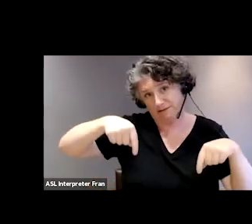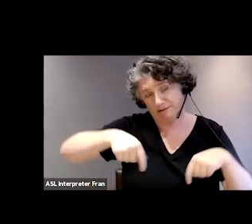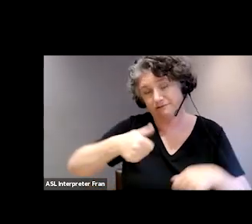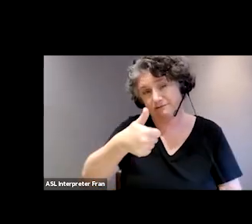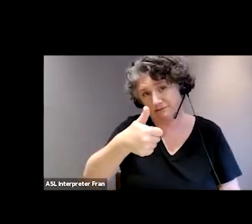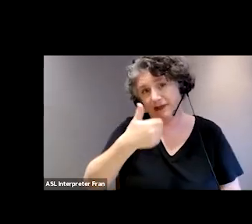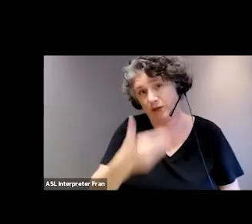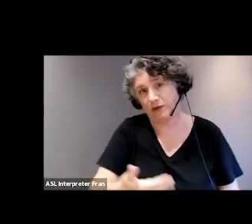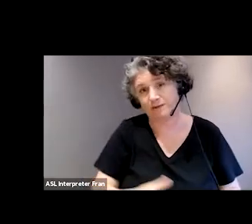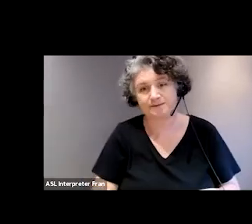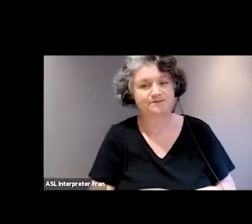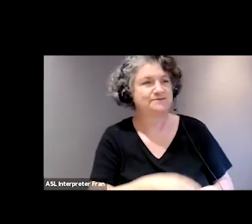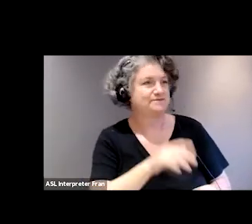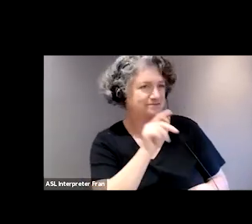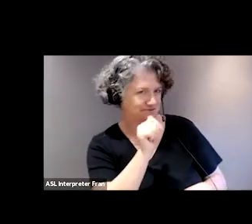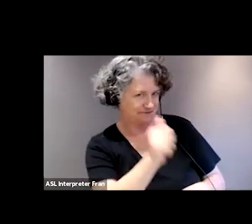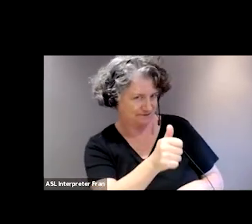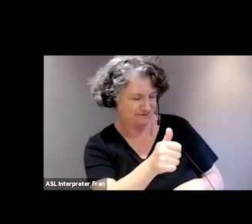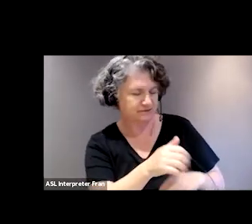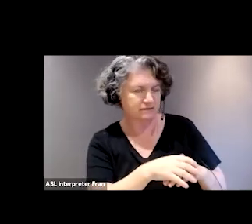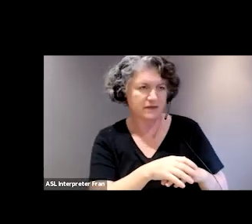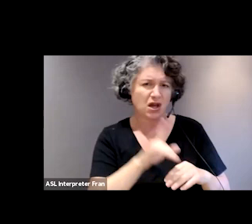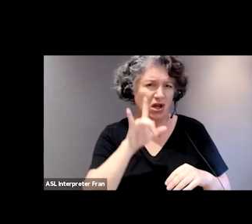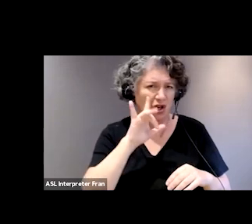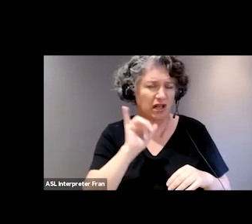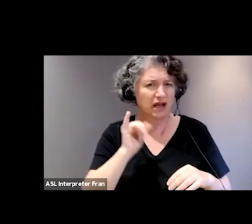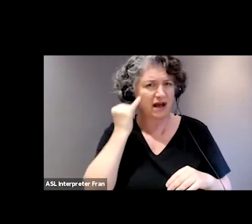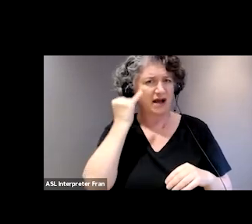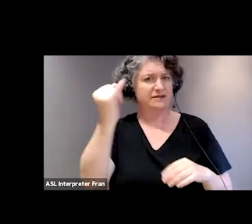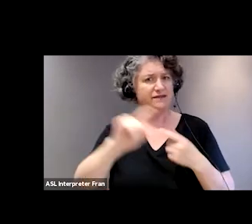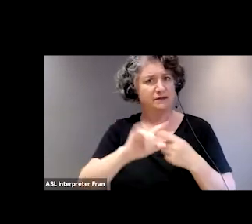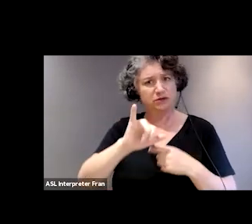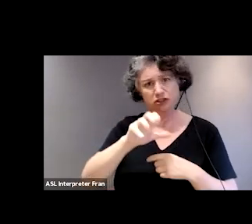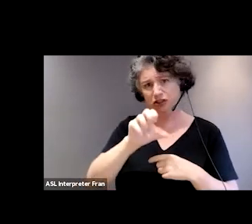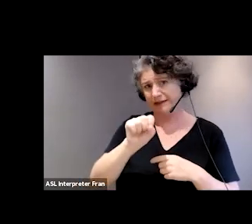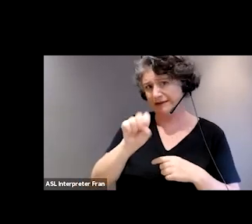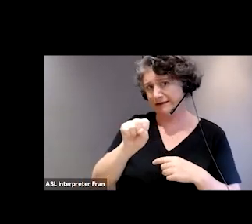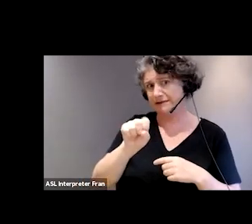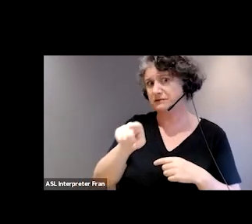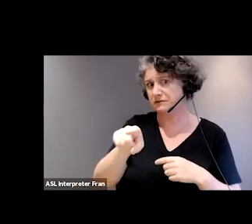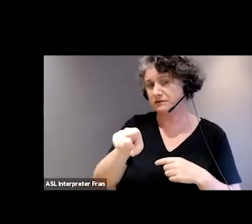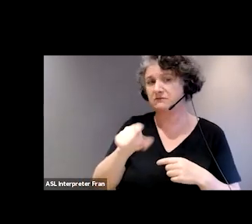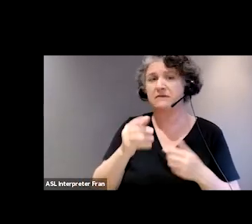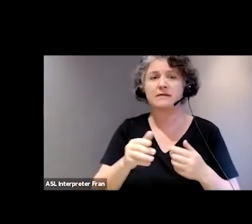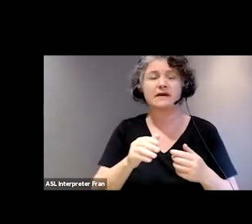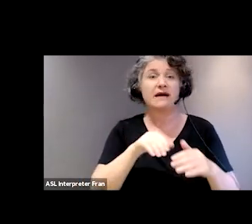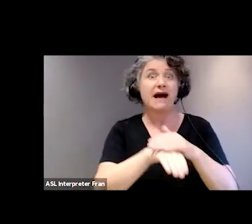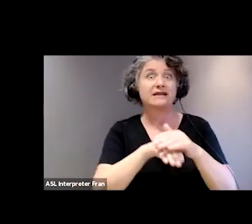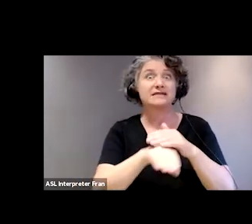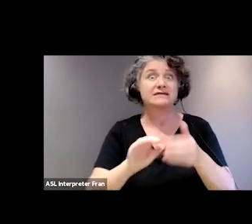date, and that is the first dose.